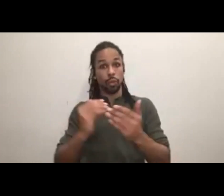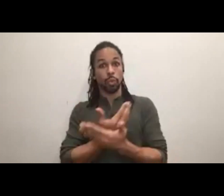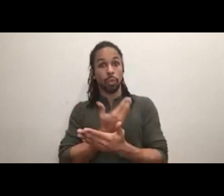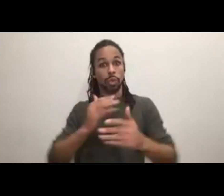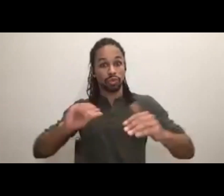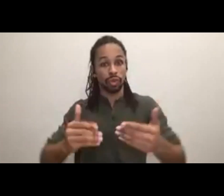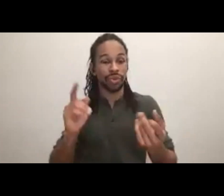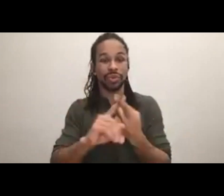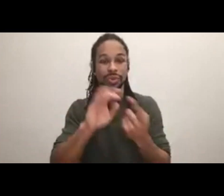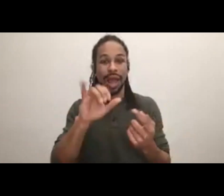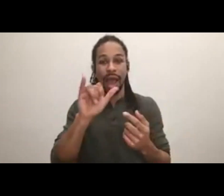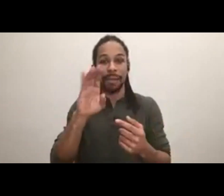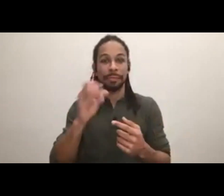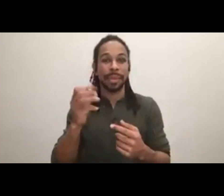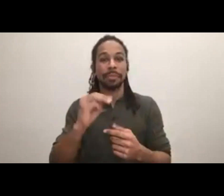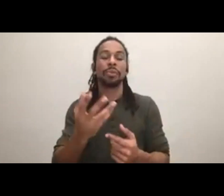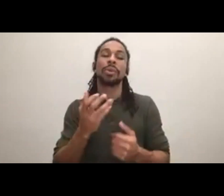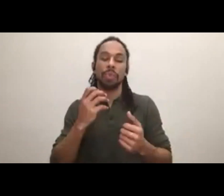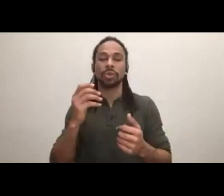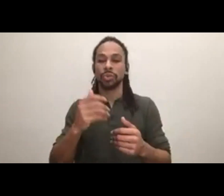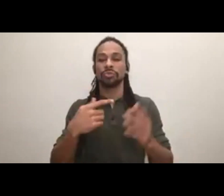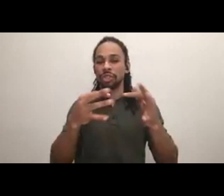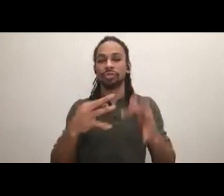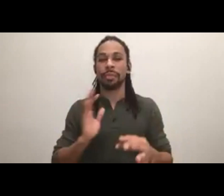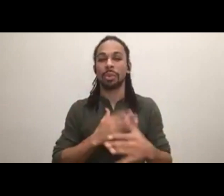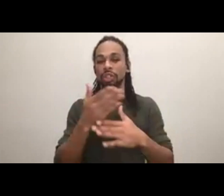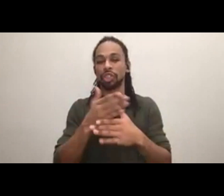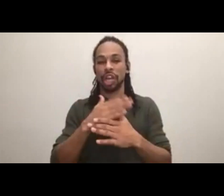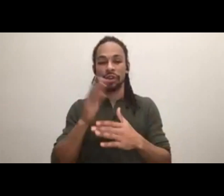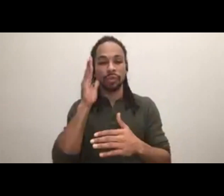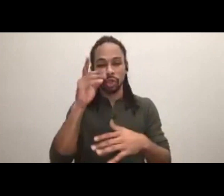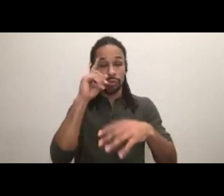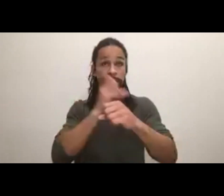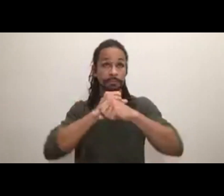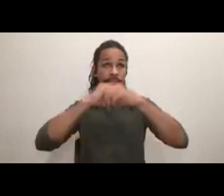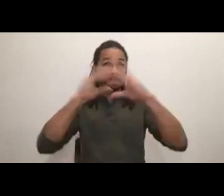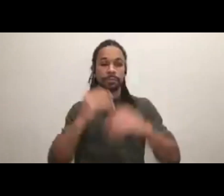of our shared future. We are committed that artists are a necessary part of not just imagining